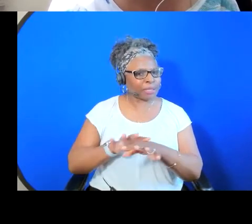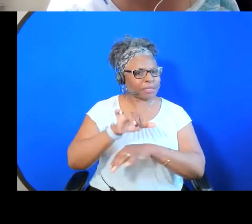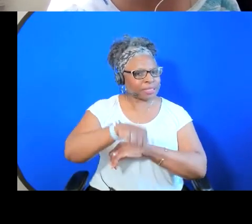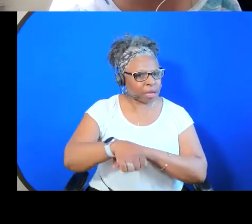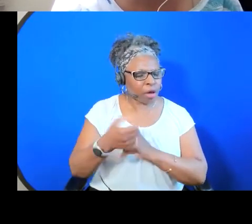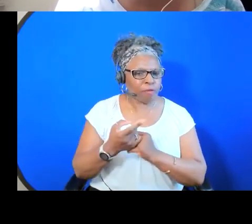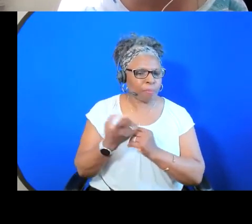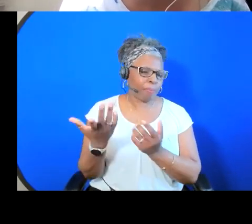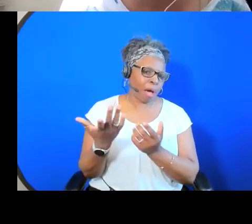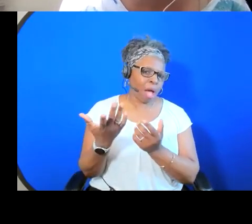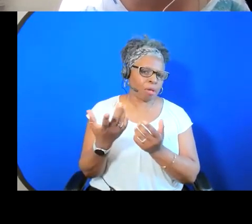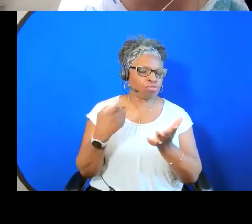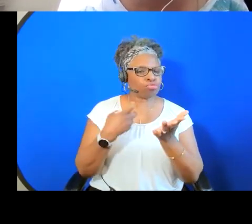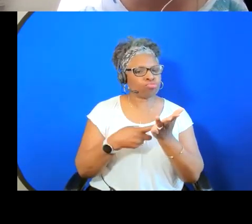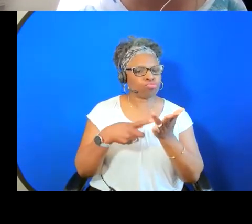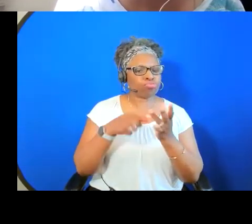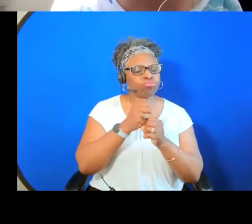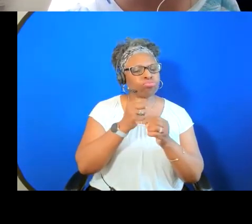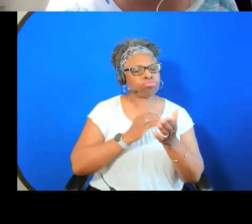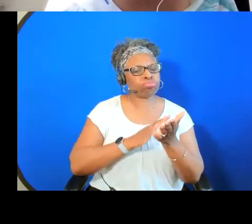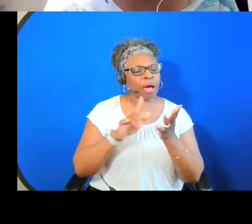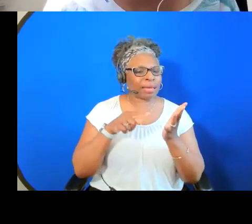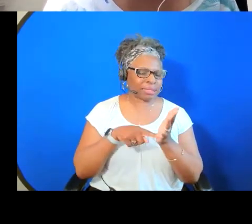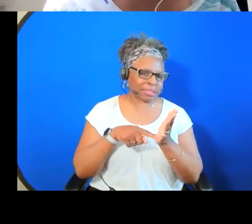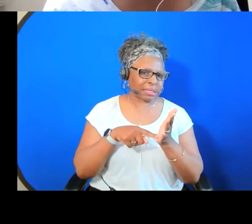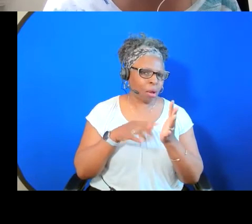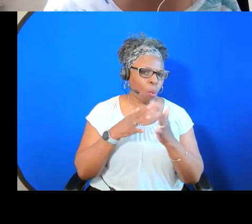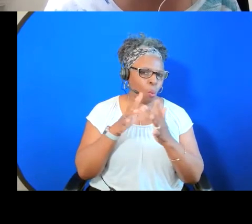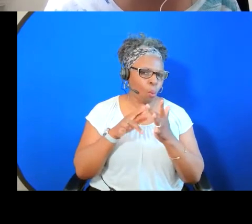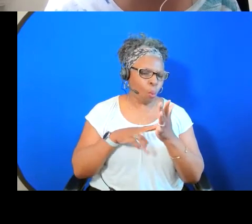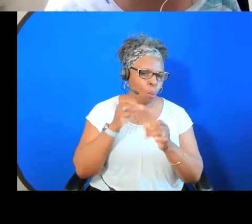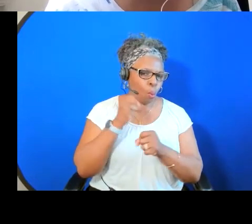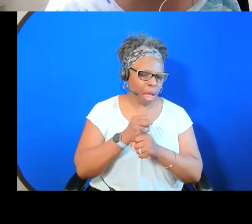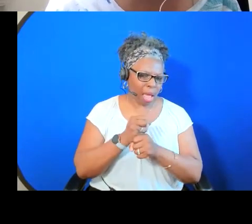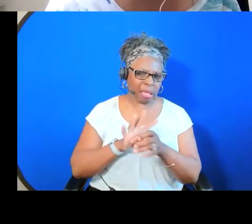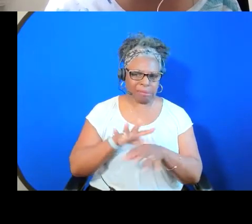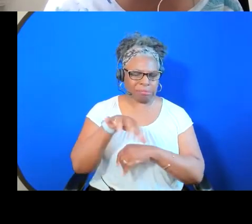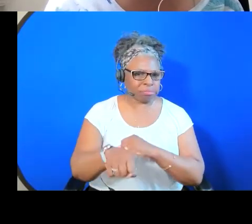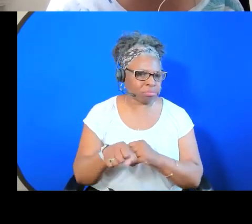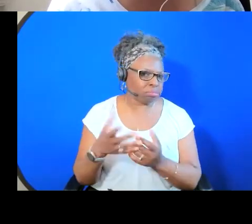So, the directors are being replaced by people that are, that are that are the servants of